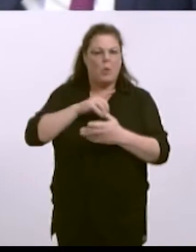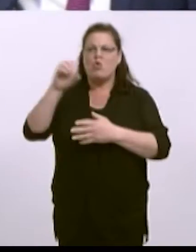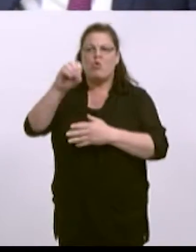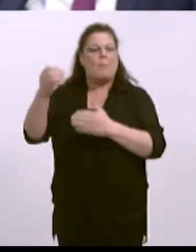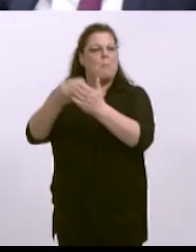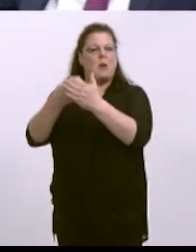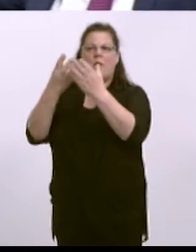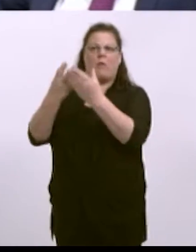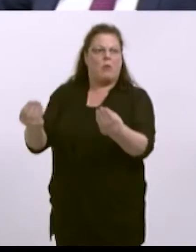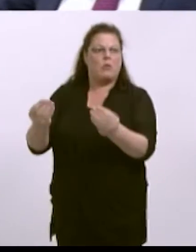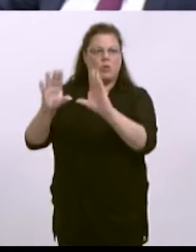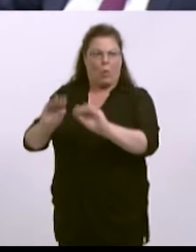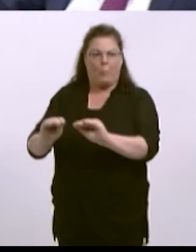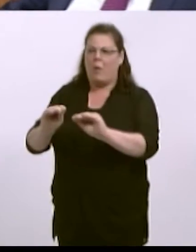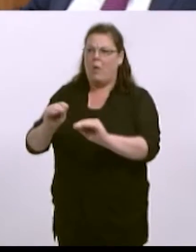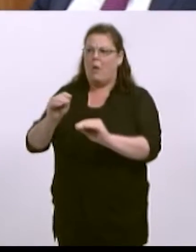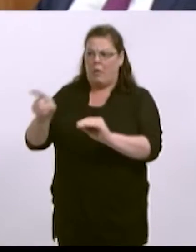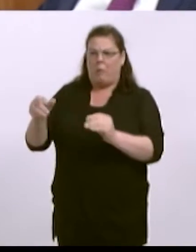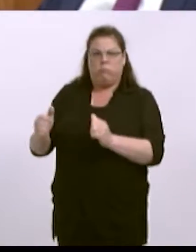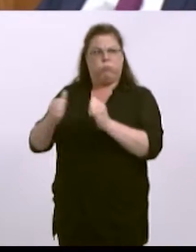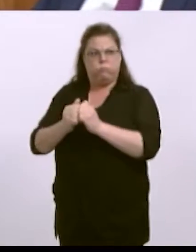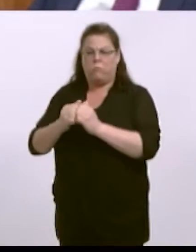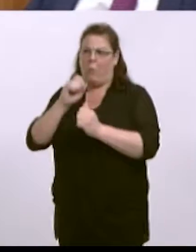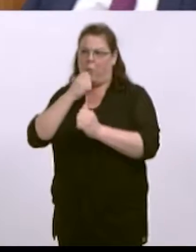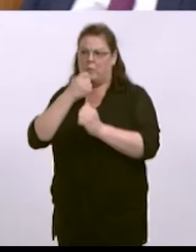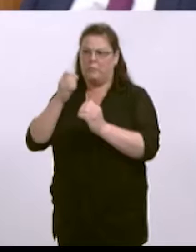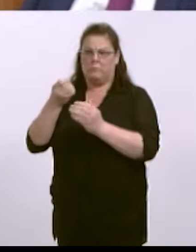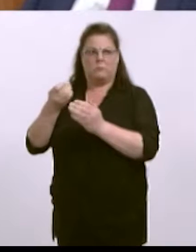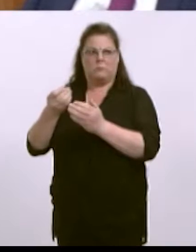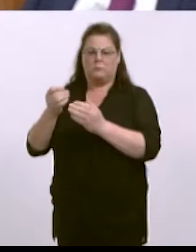funding, at official level, thereís very, very regular contact in terms of how we move